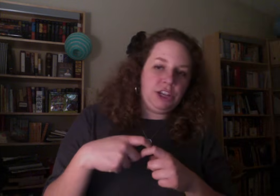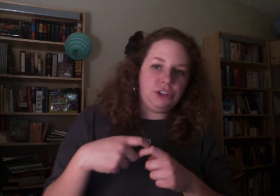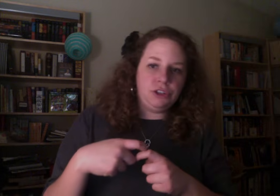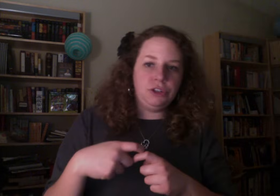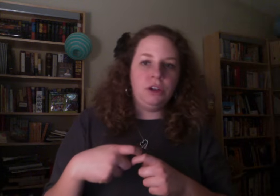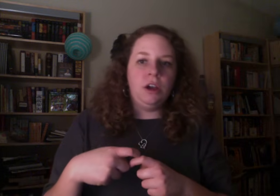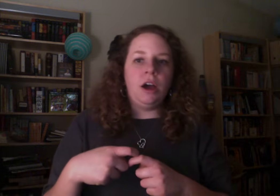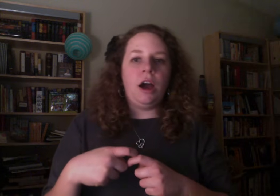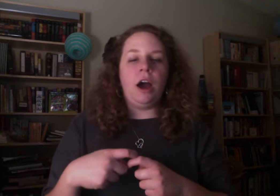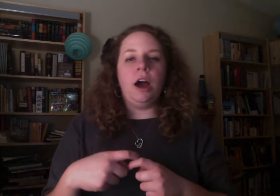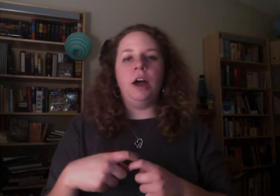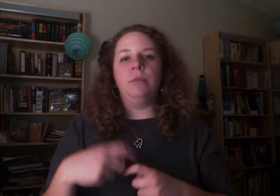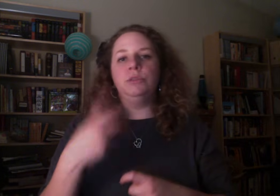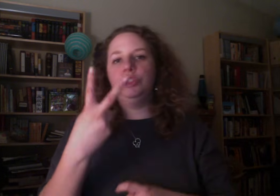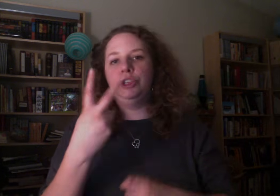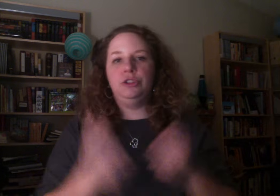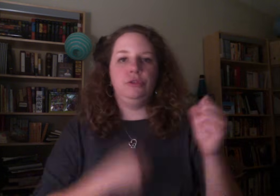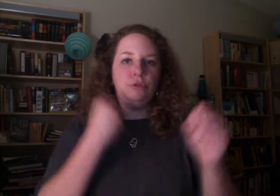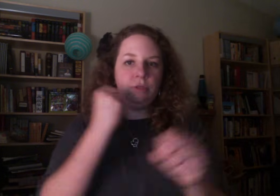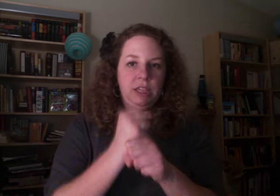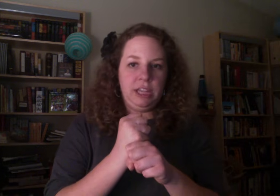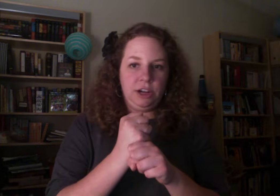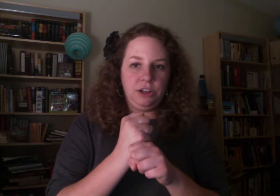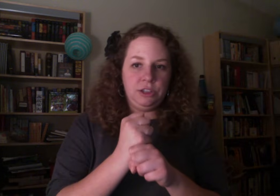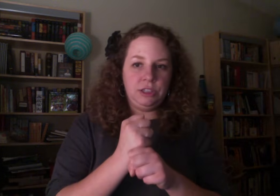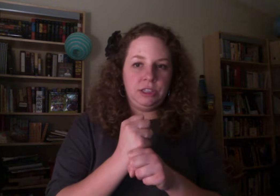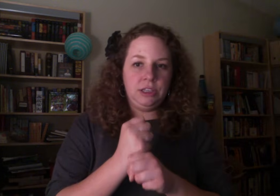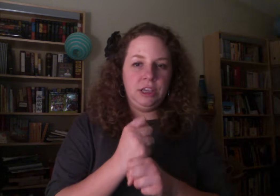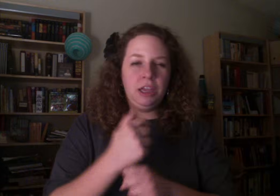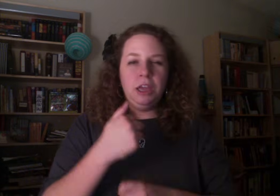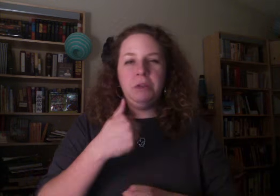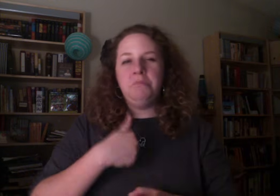Um, TWO YEARS.